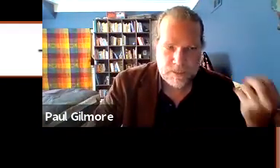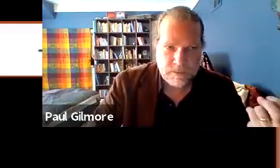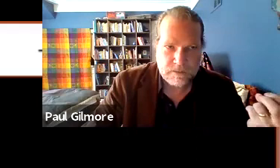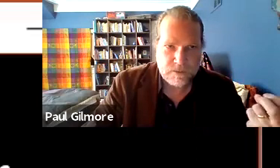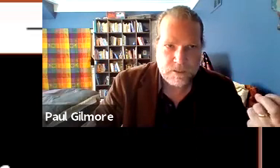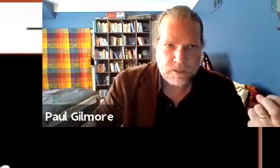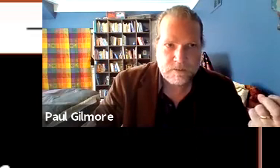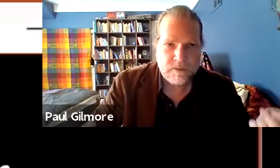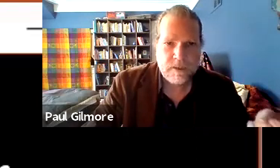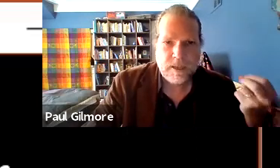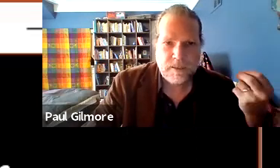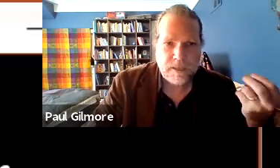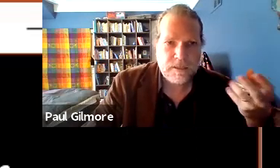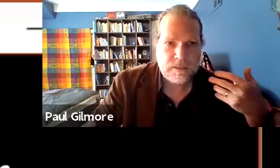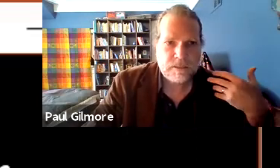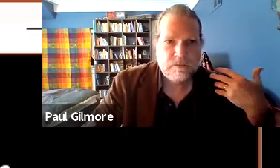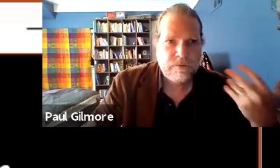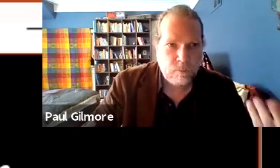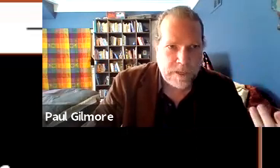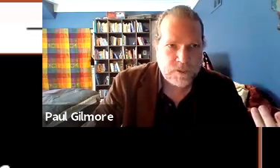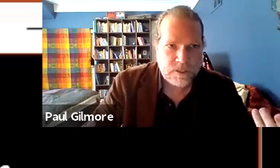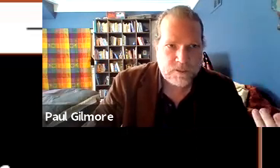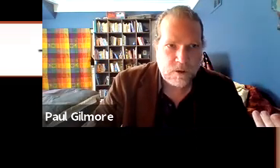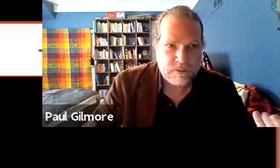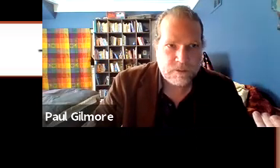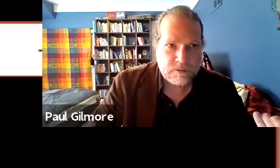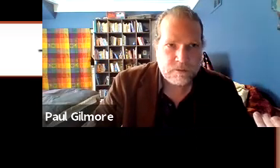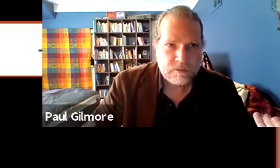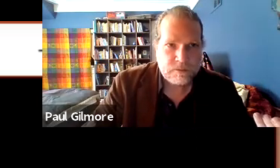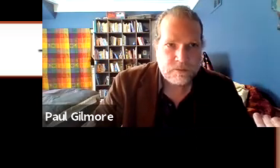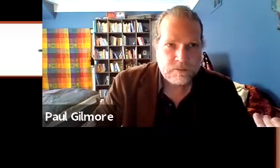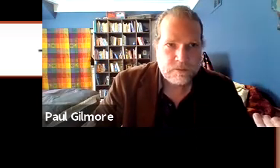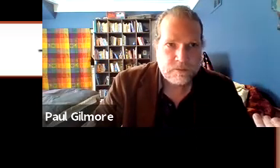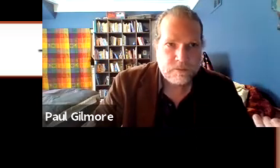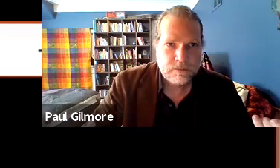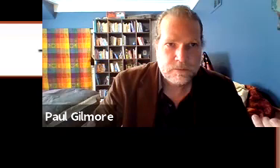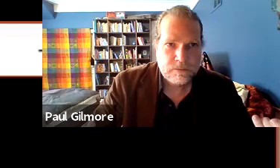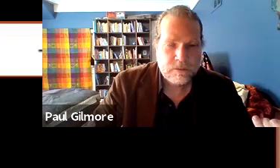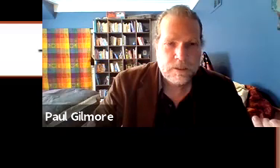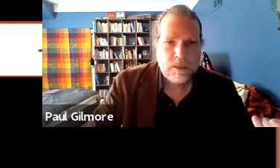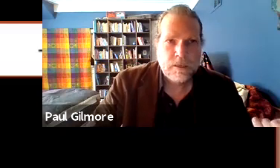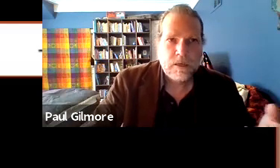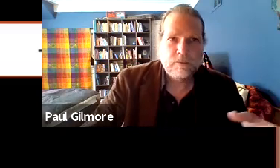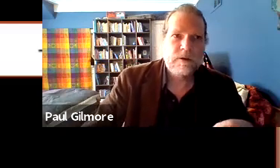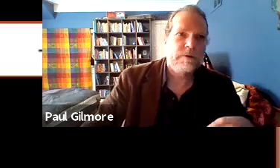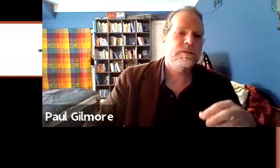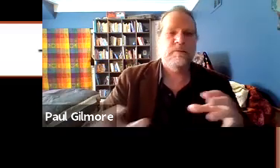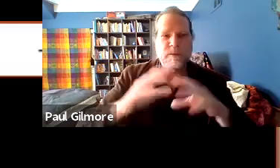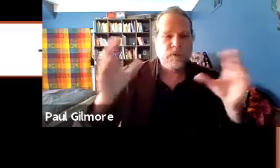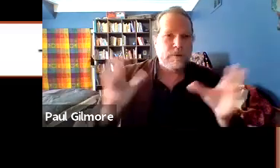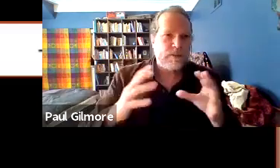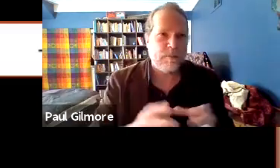sentence here. And that is for the wage that is offered. We always people always talk